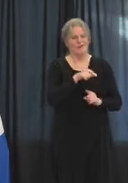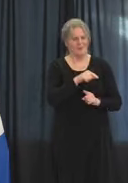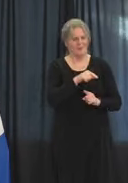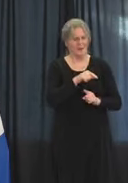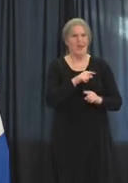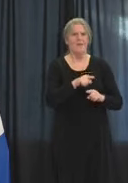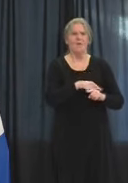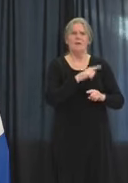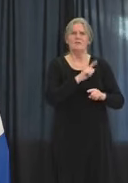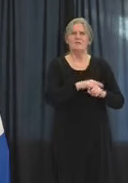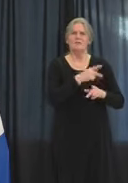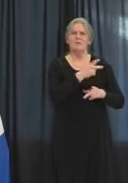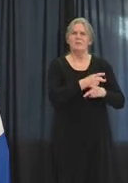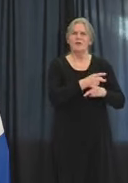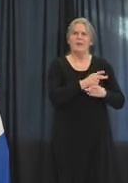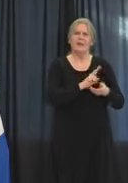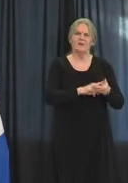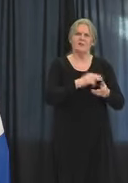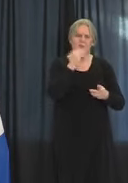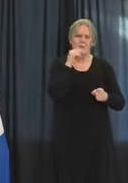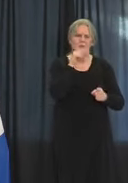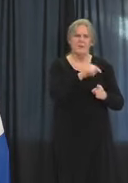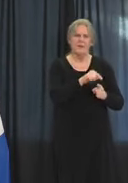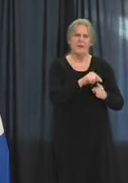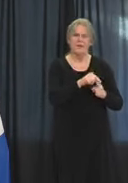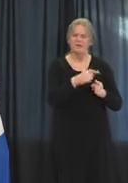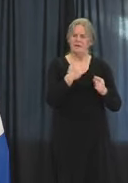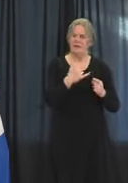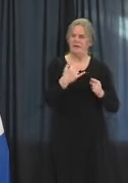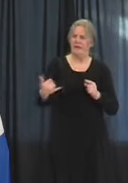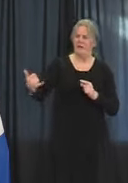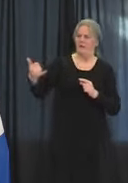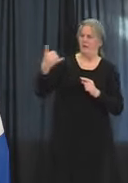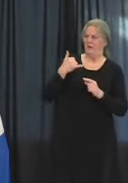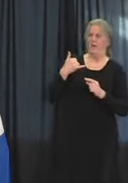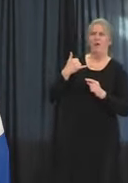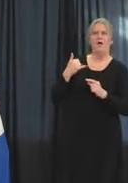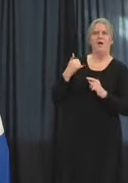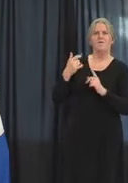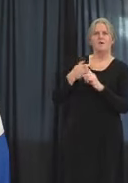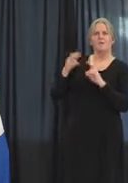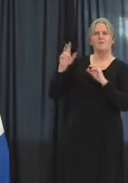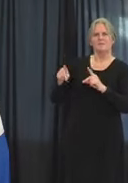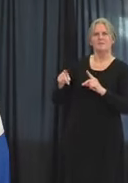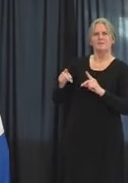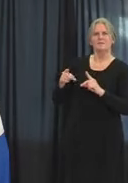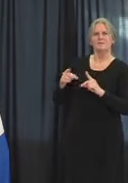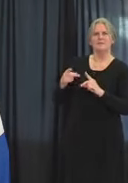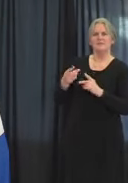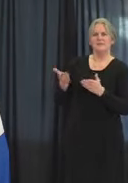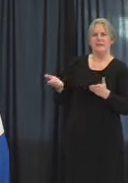some issues with long-term care facilities. I got a call today from a concerned resident, wondering